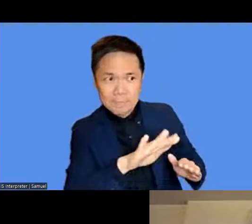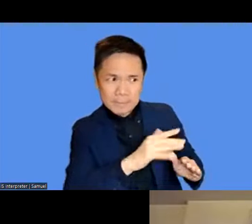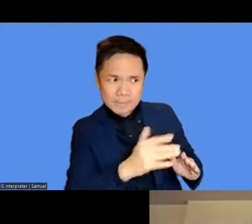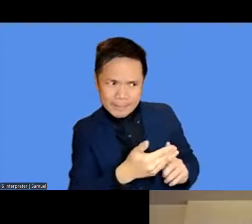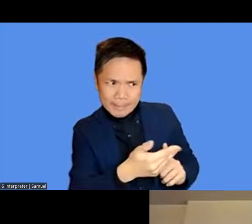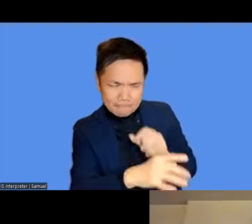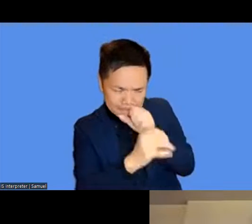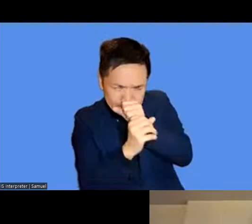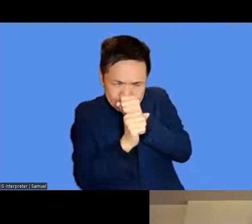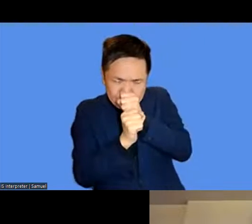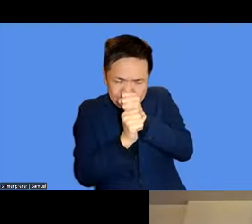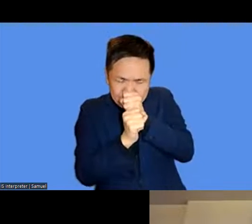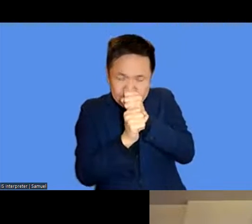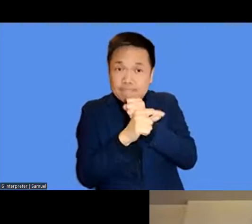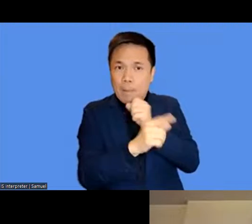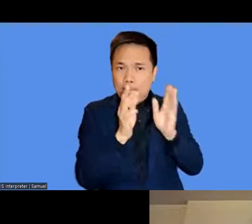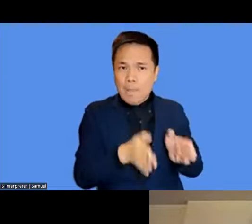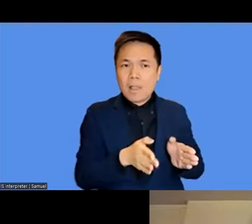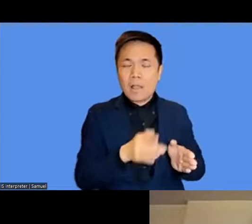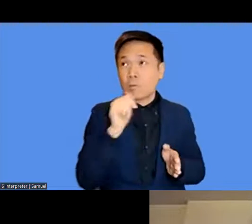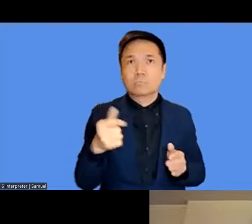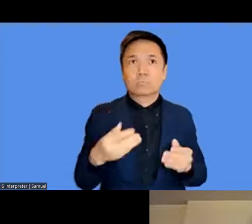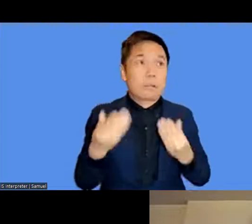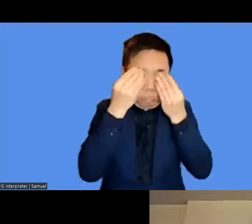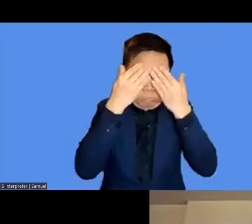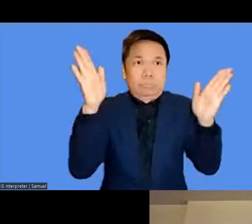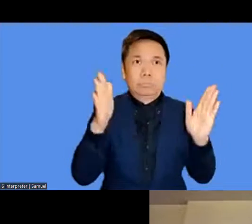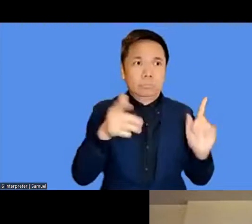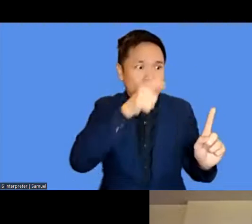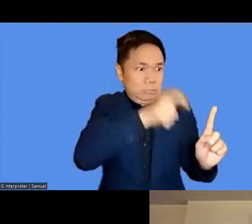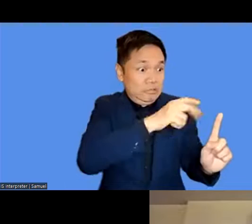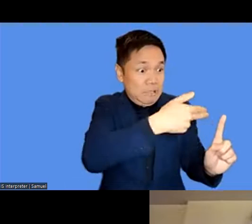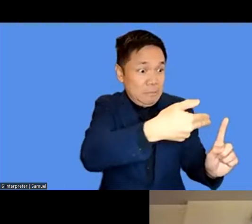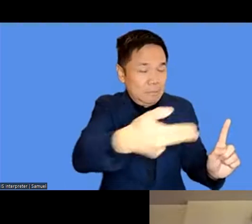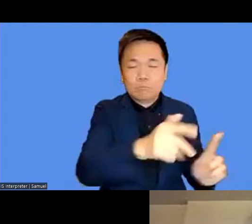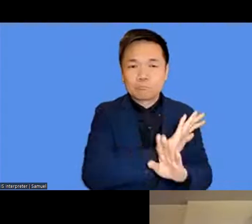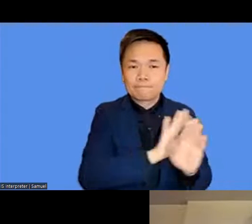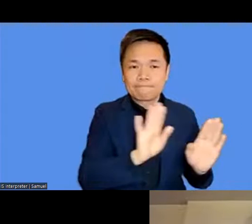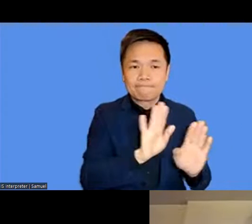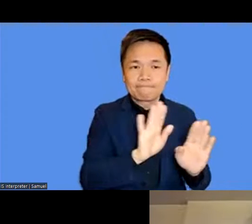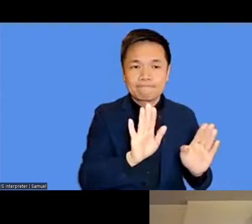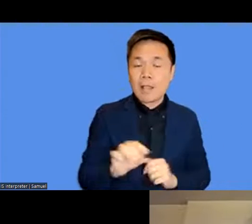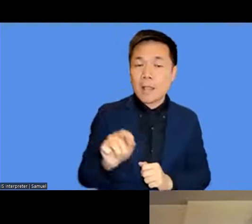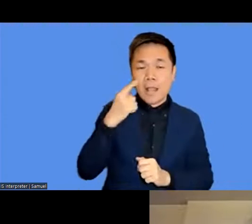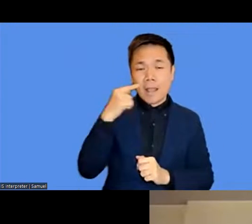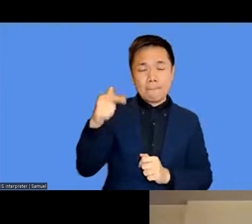And then, of course, inclusion, so ensuring data are accessible for all people, all persons with disabilities and others.